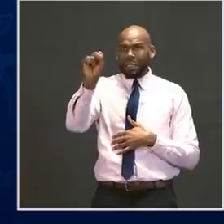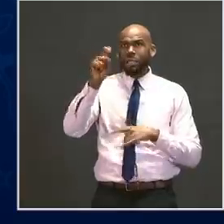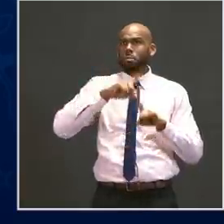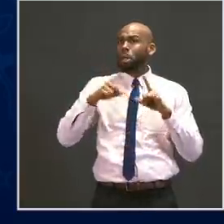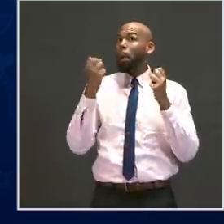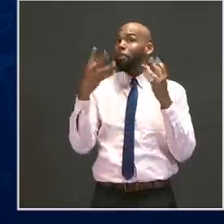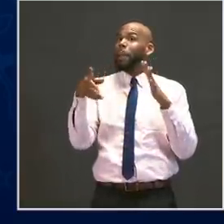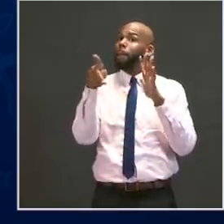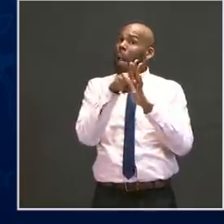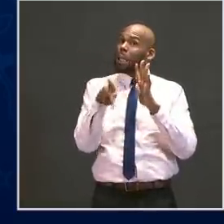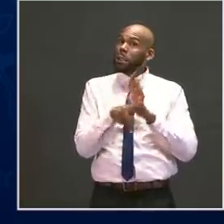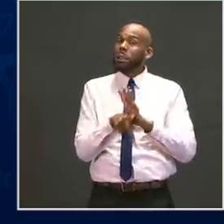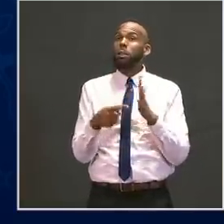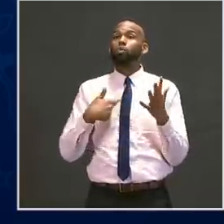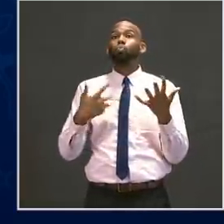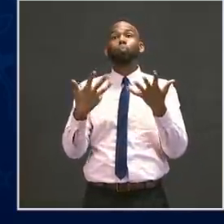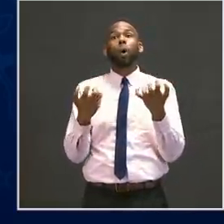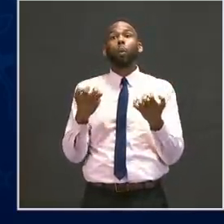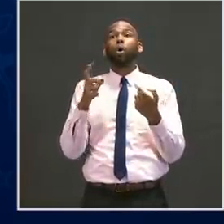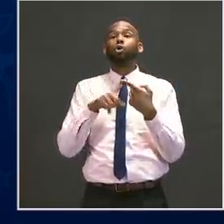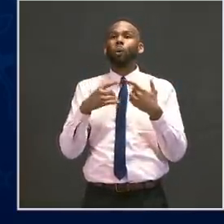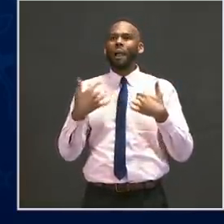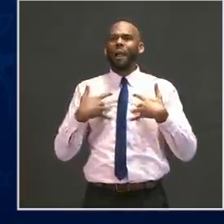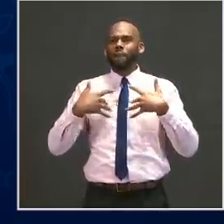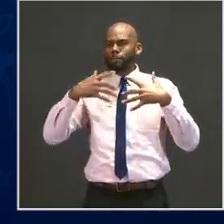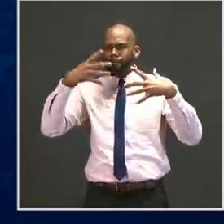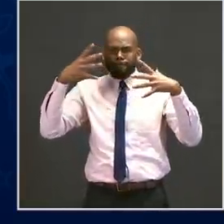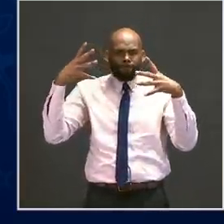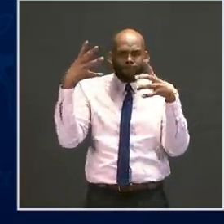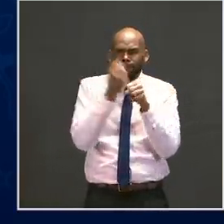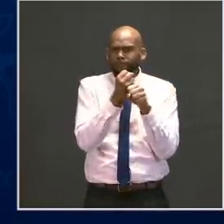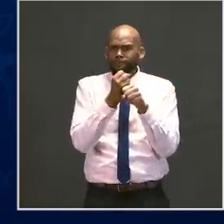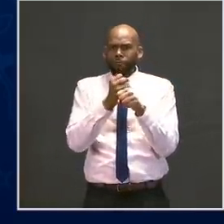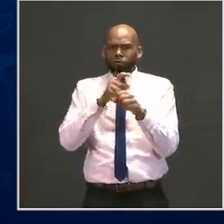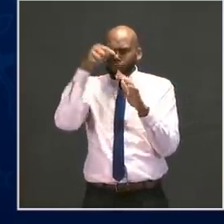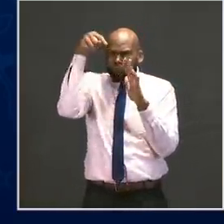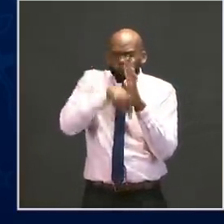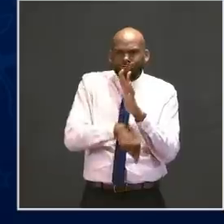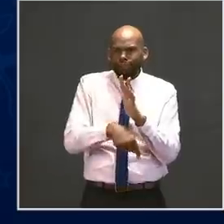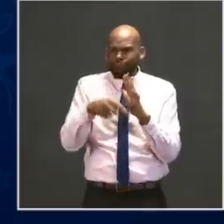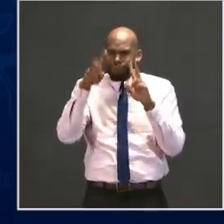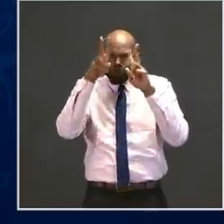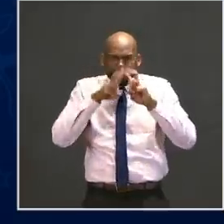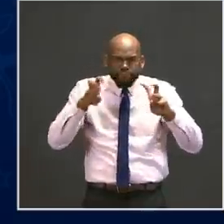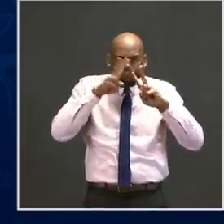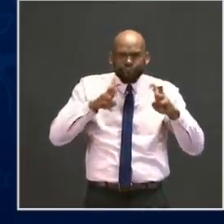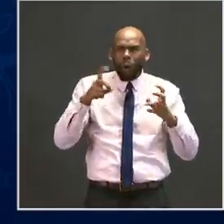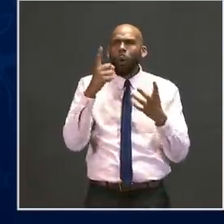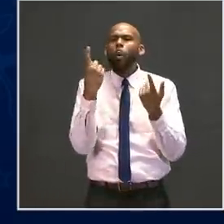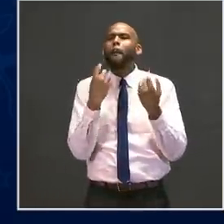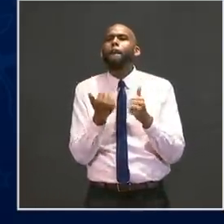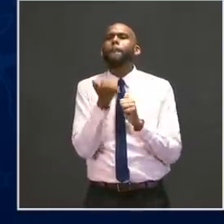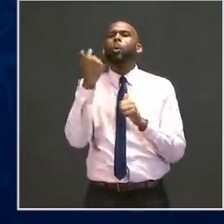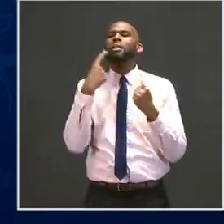we want to take a comprehensive look at the most effective steps that we can take as an administration,